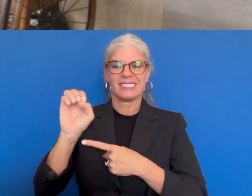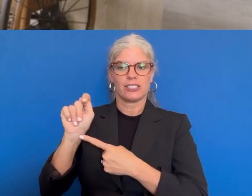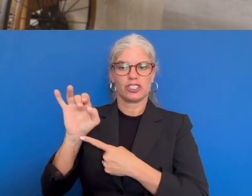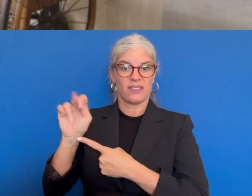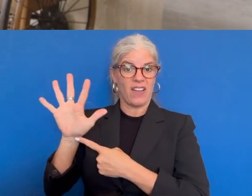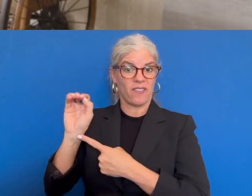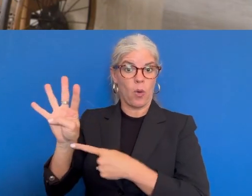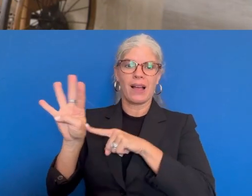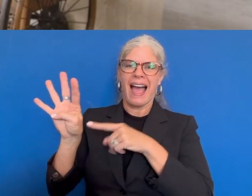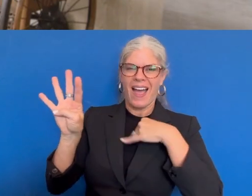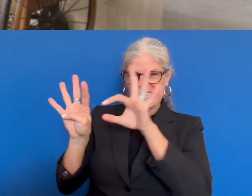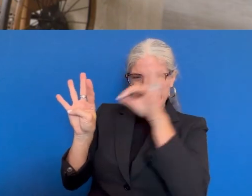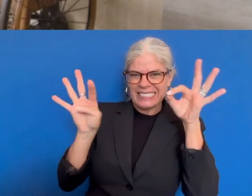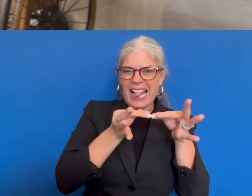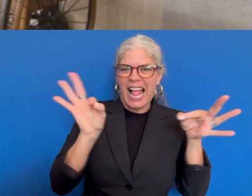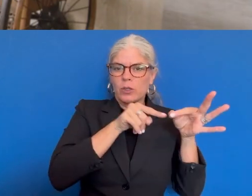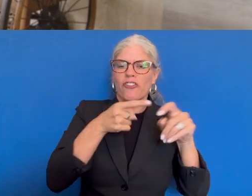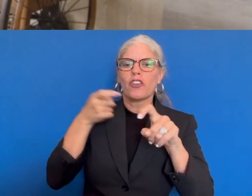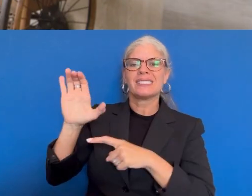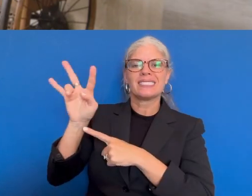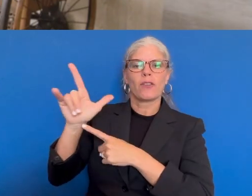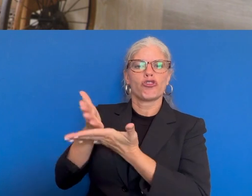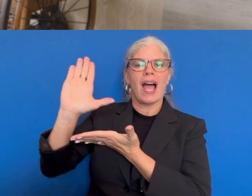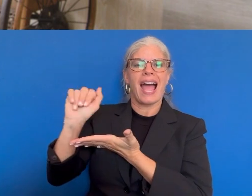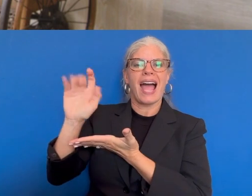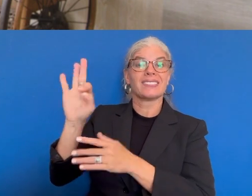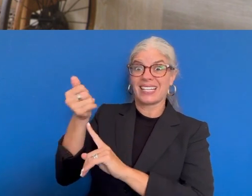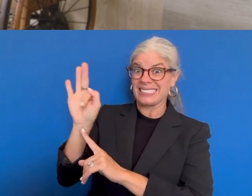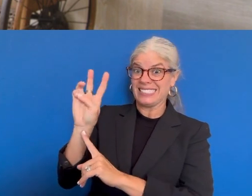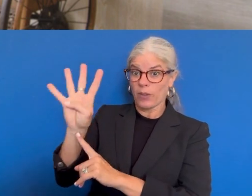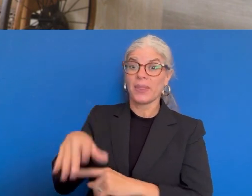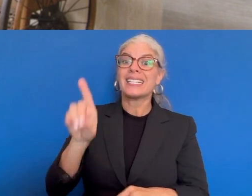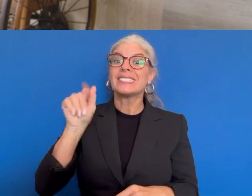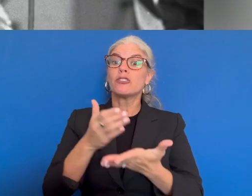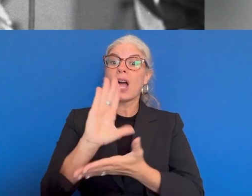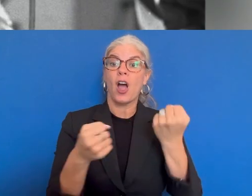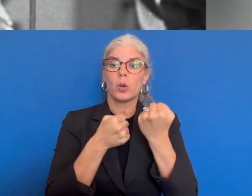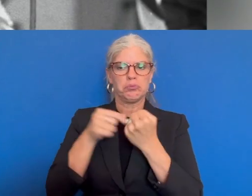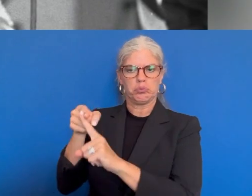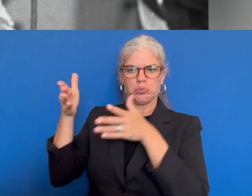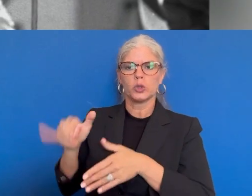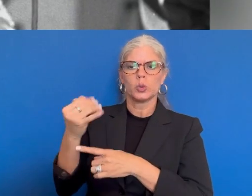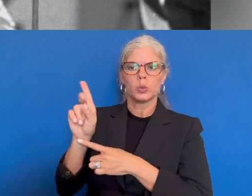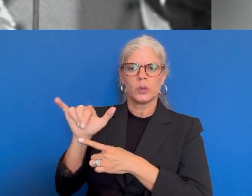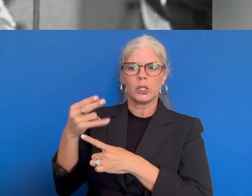Section 504 which drew language from the Civil Rights Act of 1964. Disability Rights Advocate, Judy Heumann,